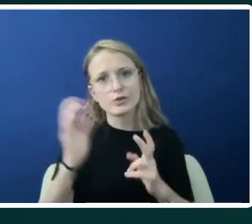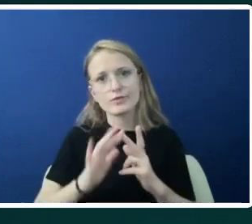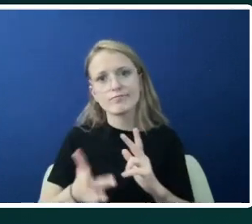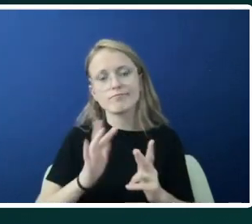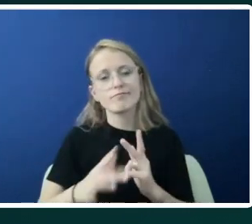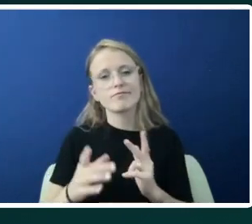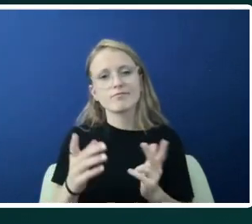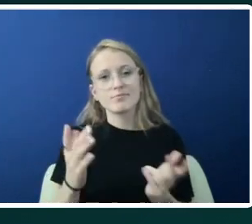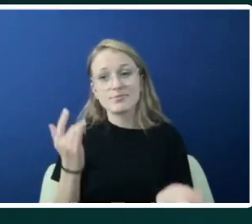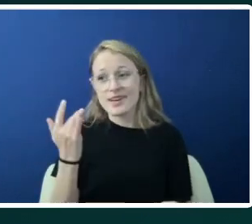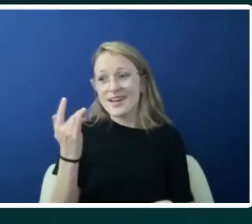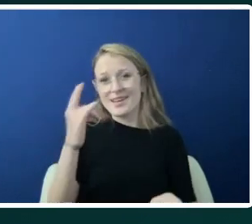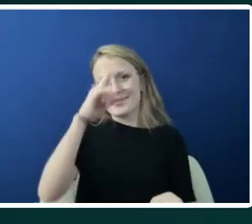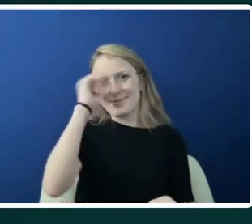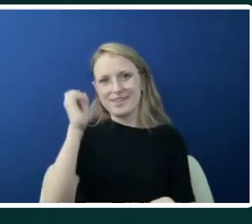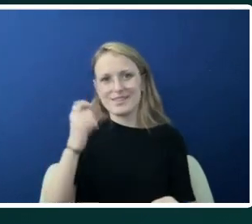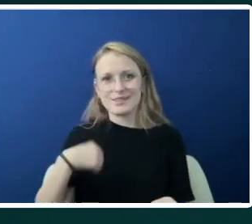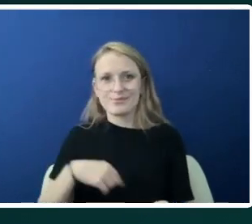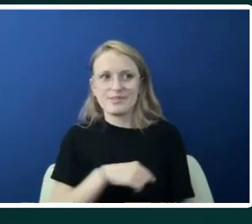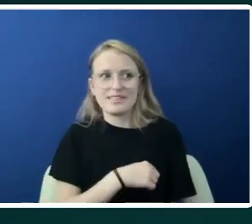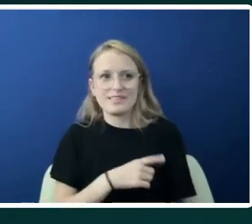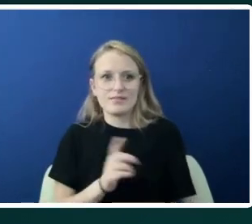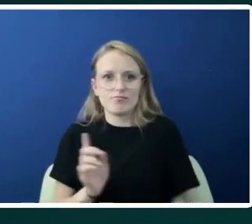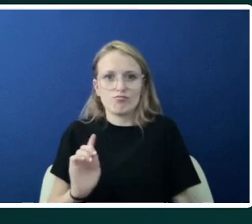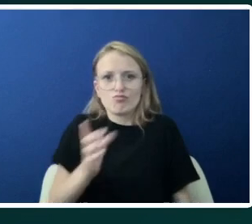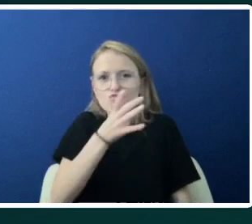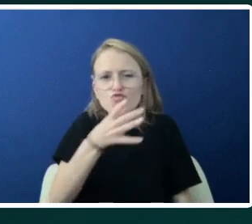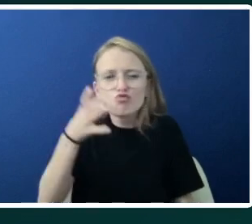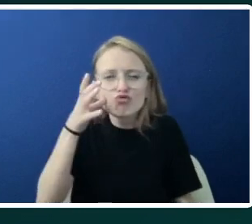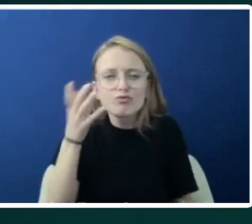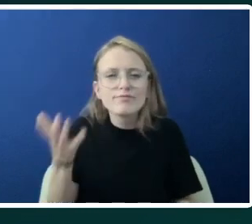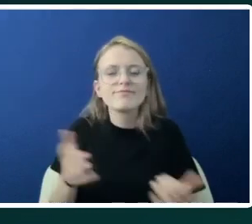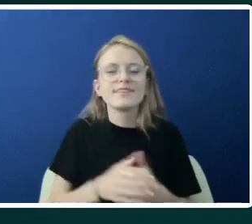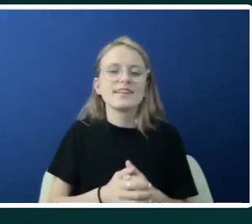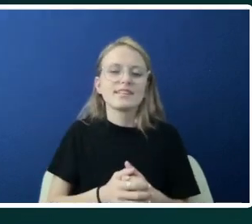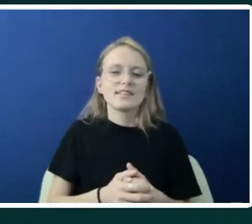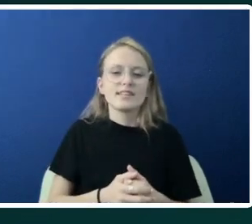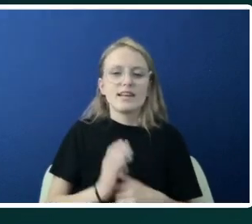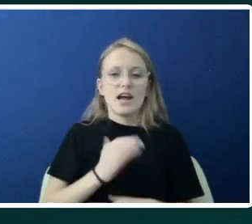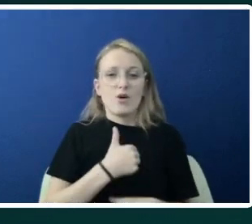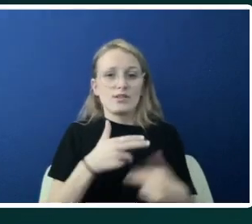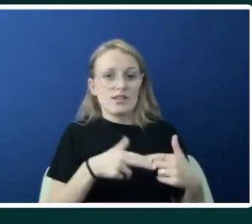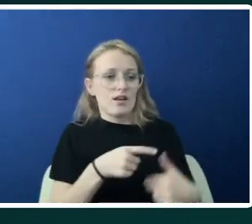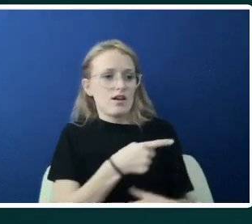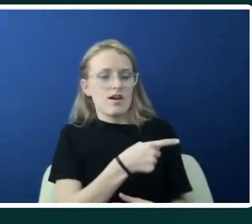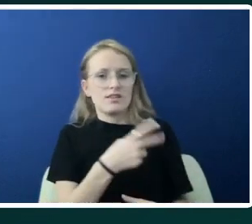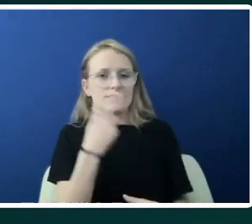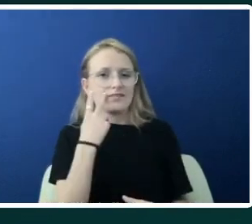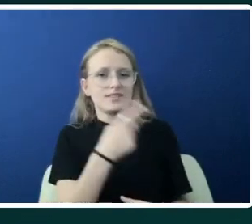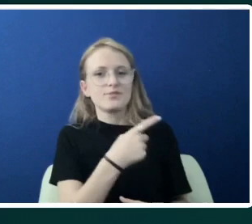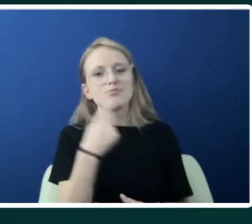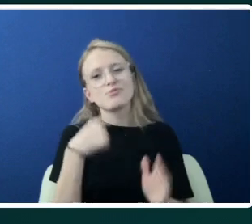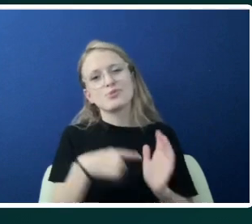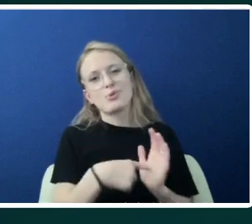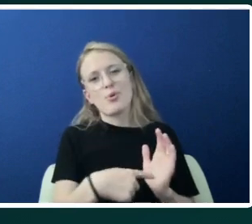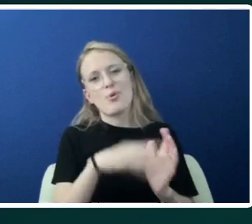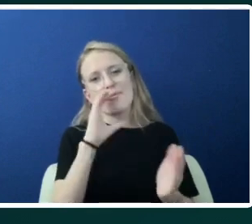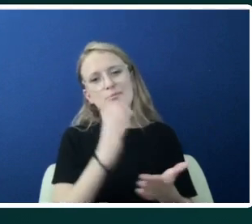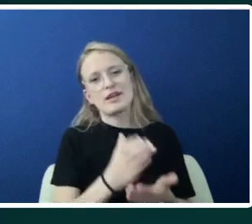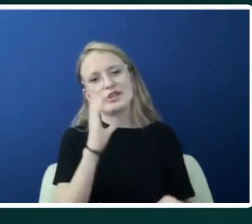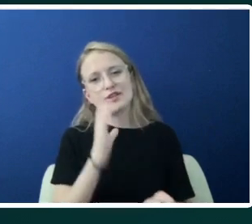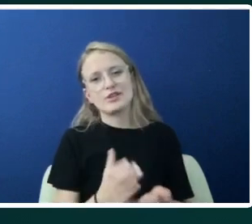of our location. And on this slide that you see, I included some pictures of my students and where